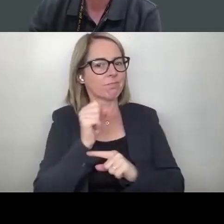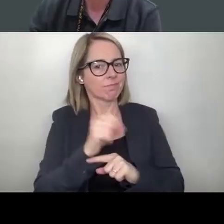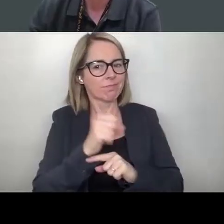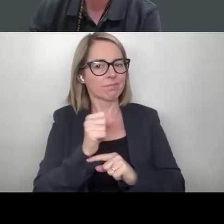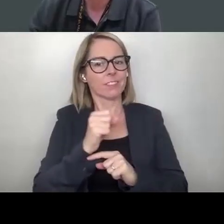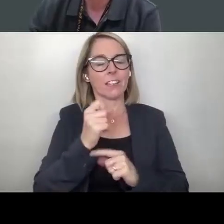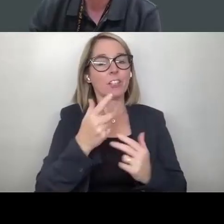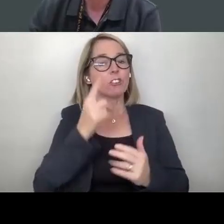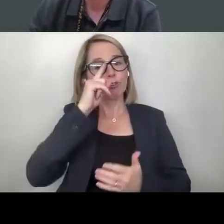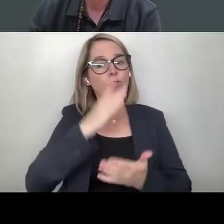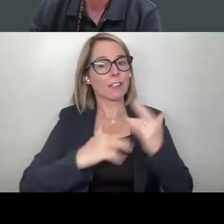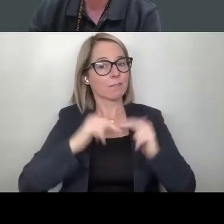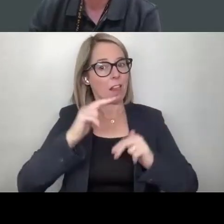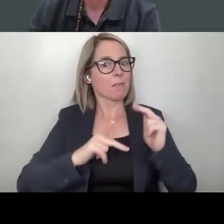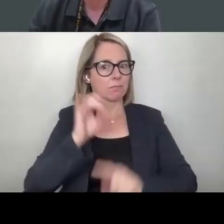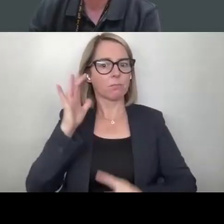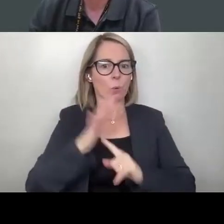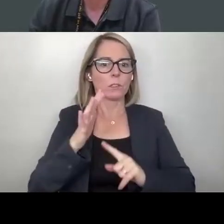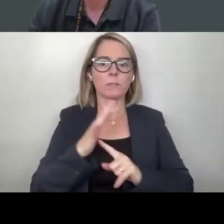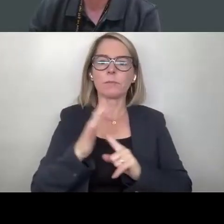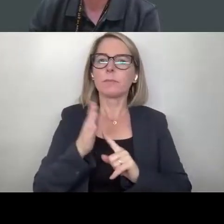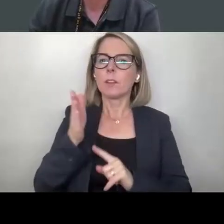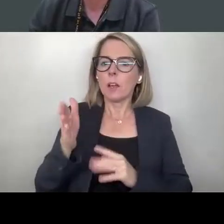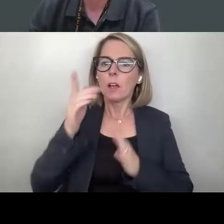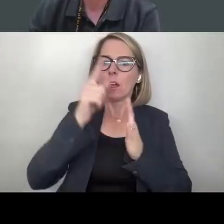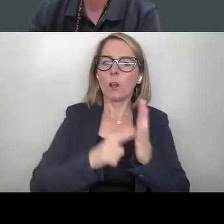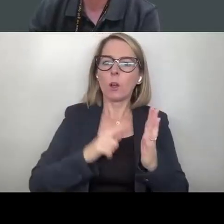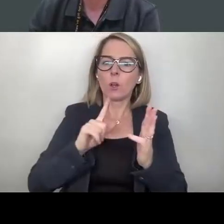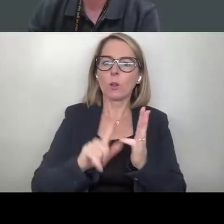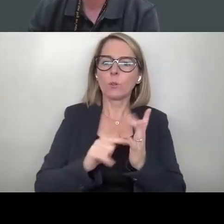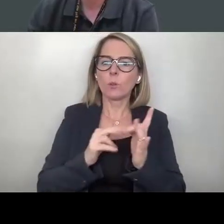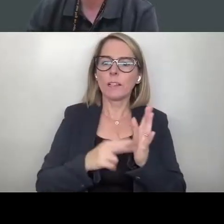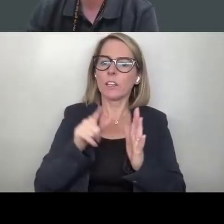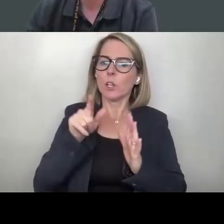Anna: Julian, you've been running the National Centre of Excellence for a couple of years now.